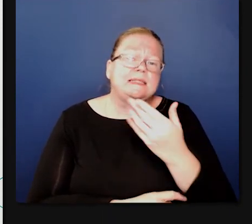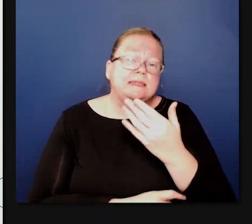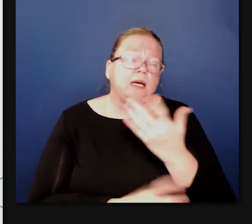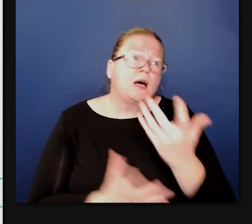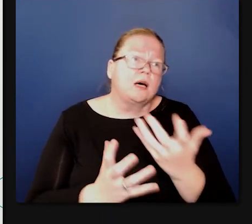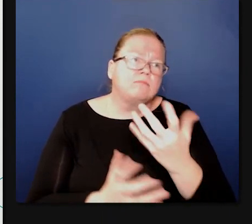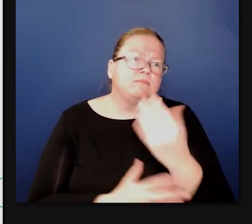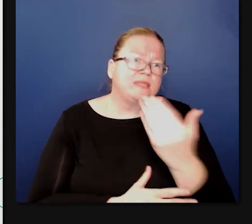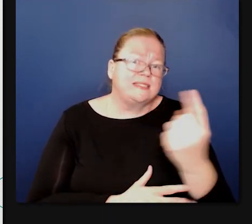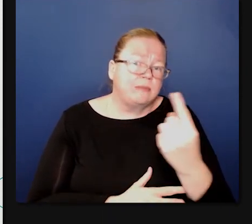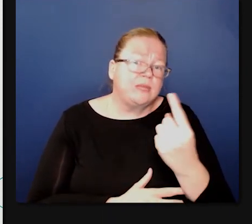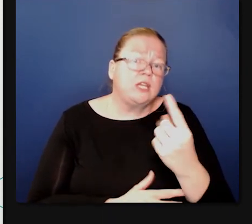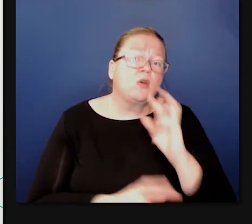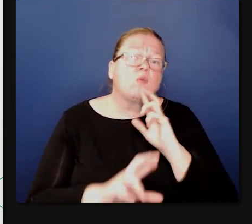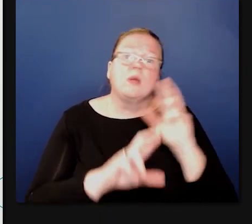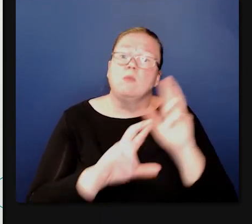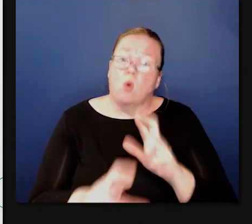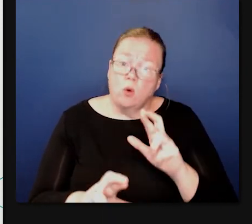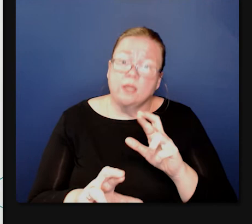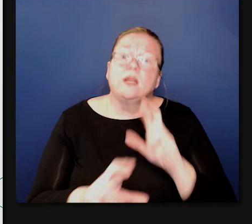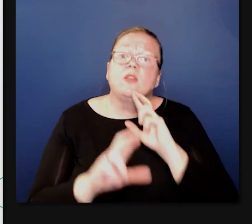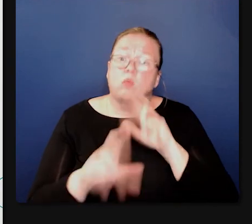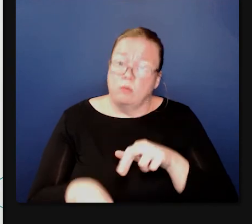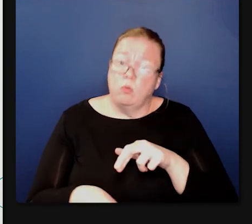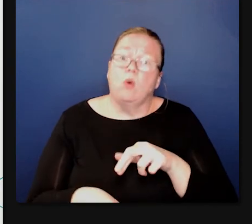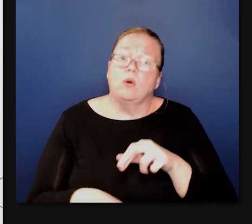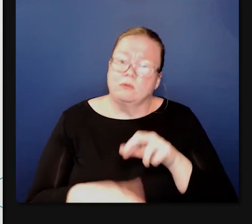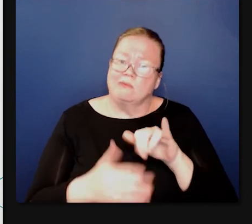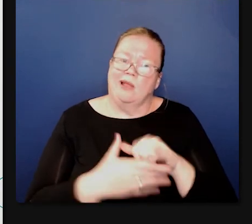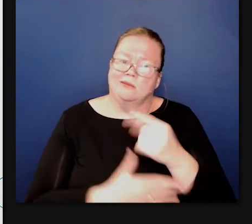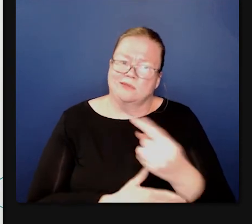an item being reported in the reports an item is getting.